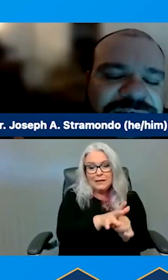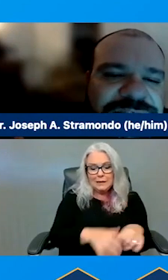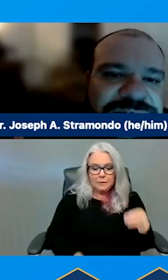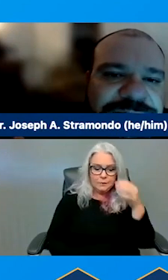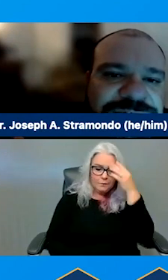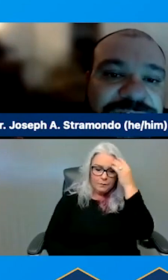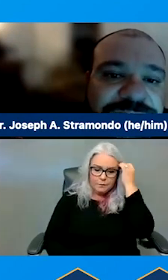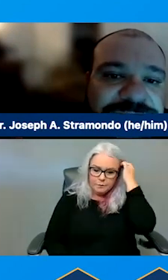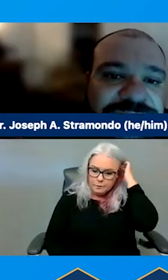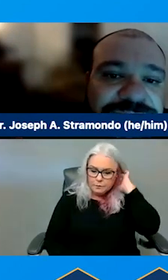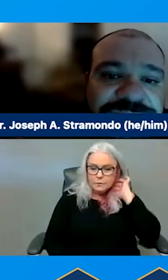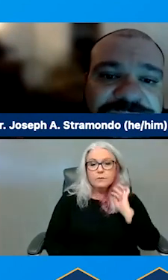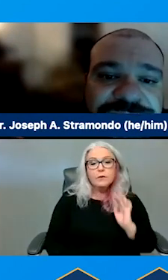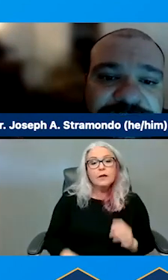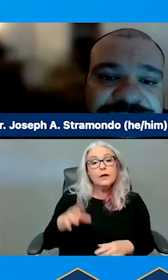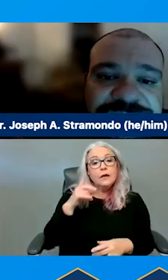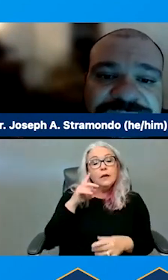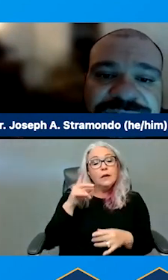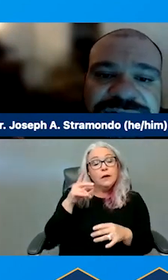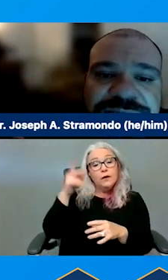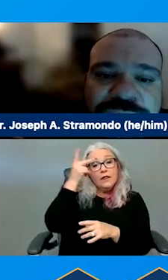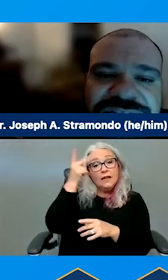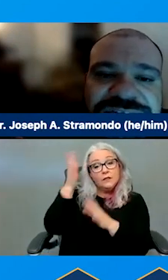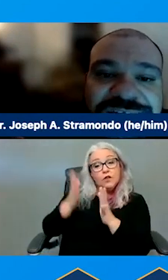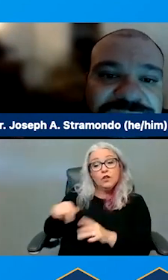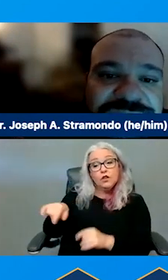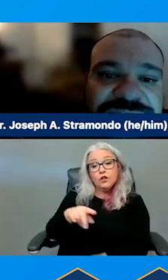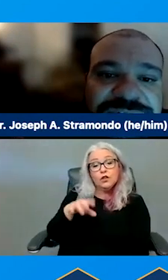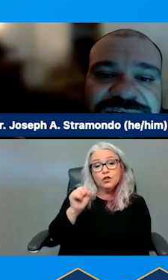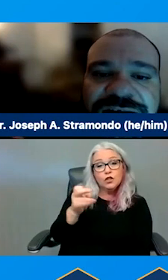an!$!!a